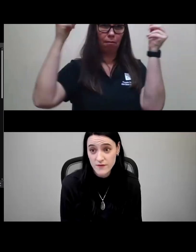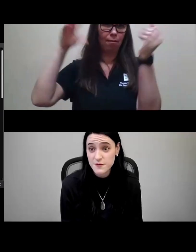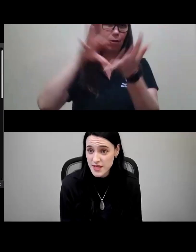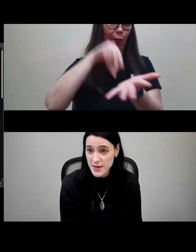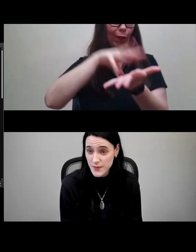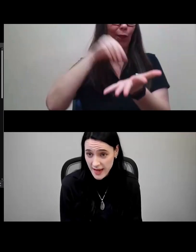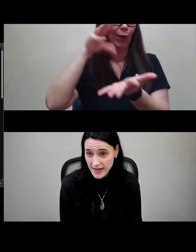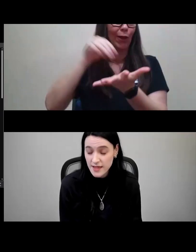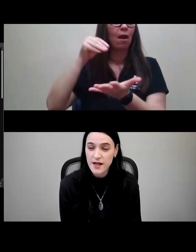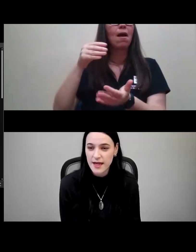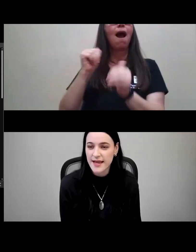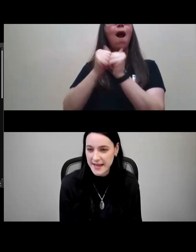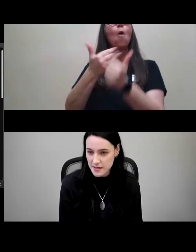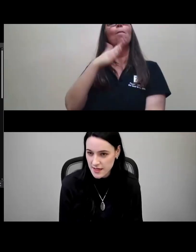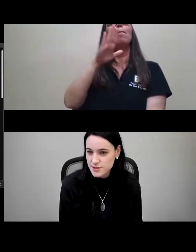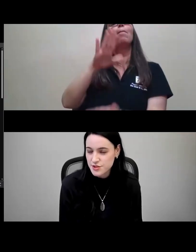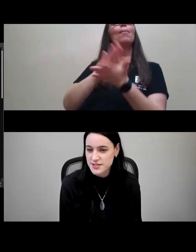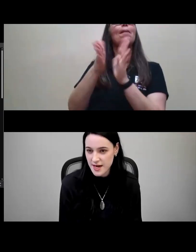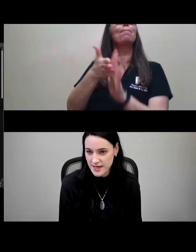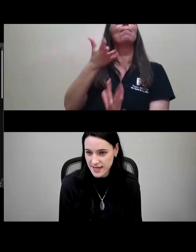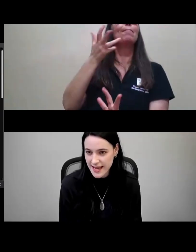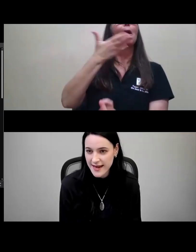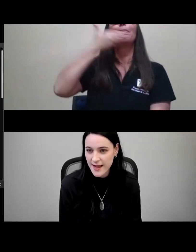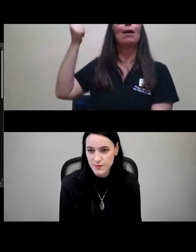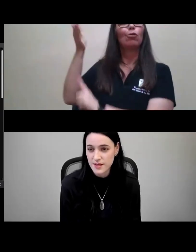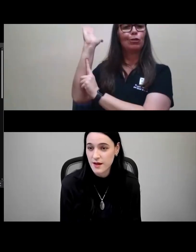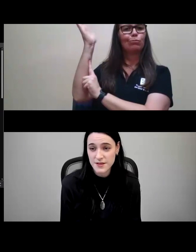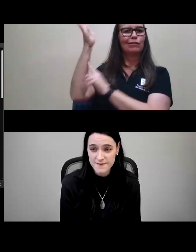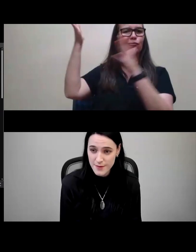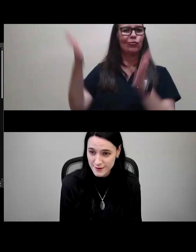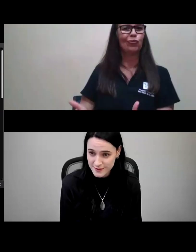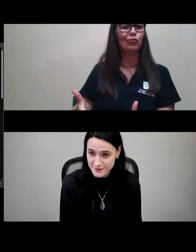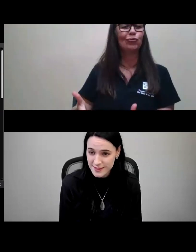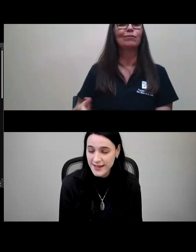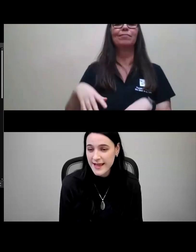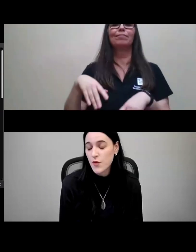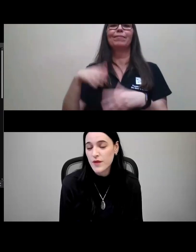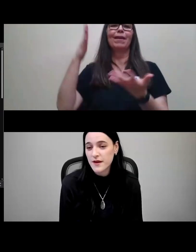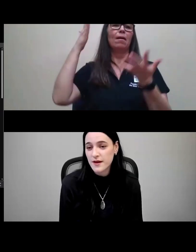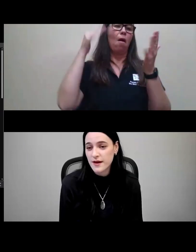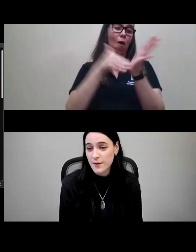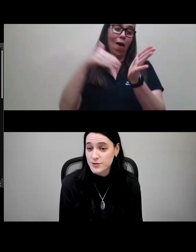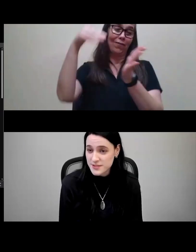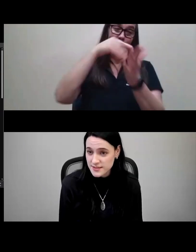when viewing it back kind of analyze her signing and how to become even better when they're